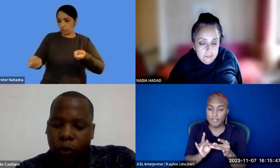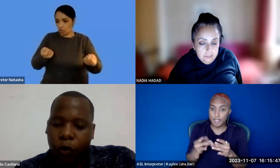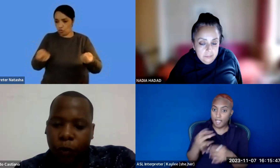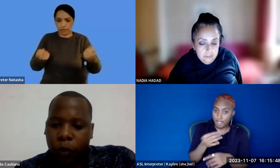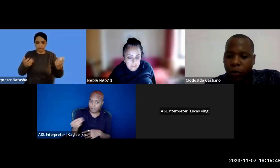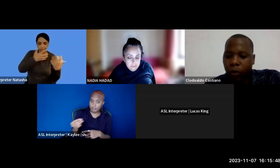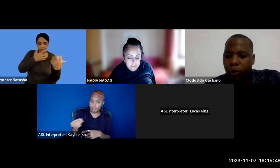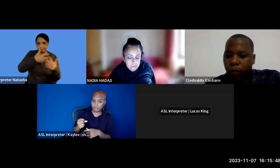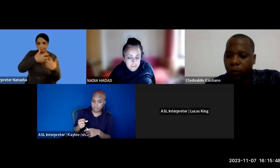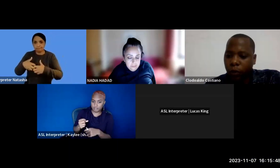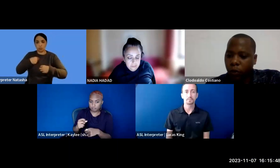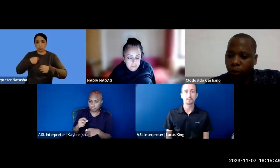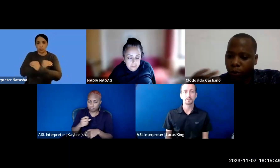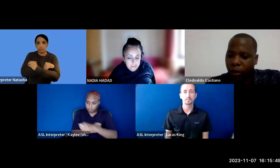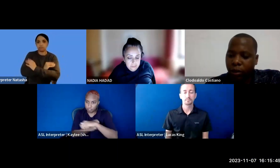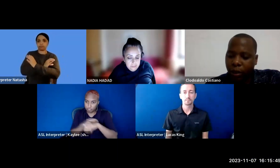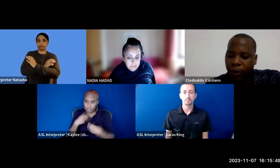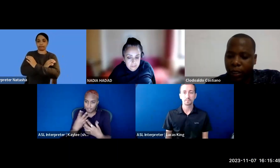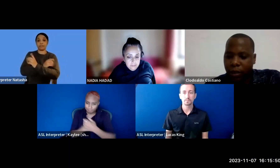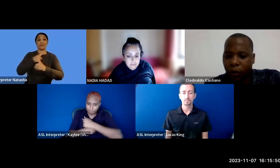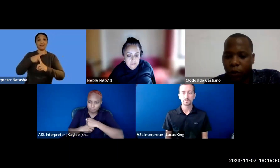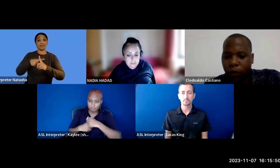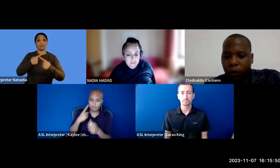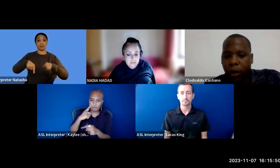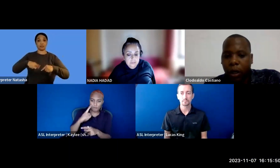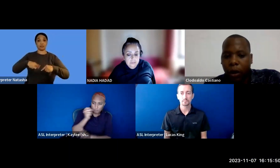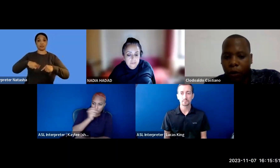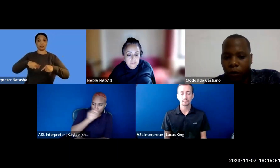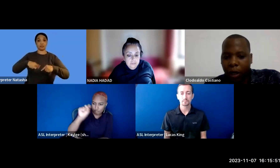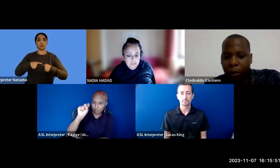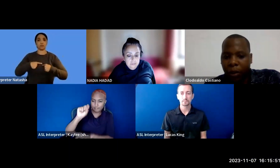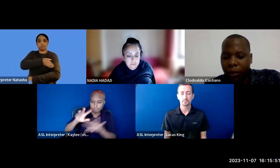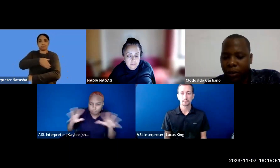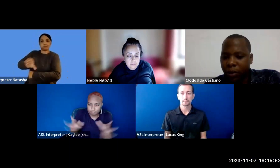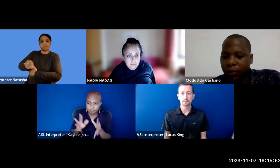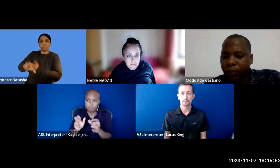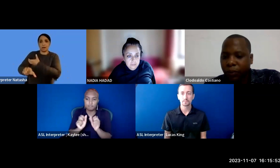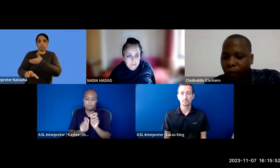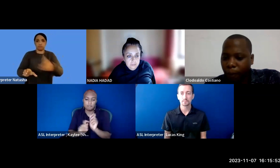And of course, we also are responsible to build the capacity of our members.